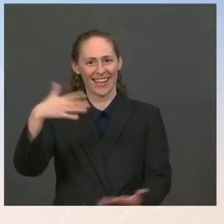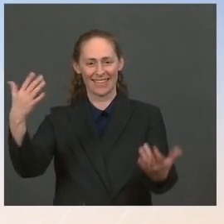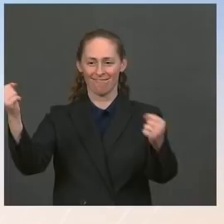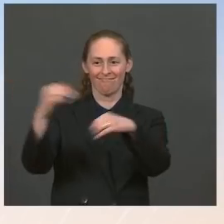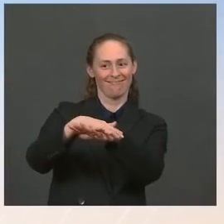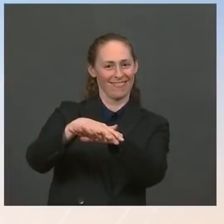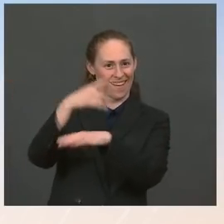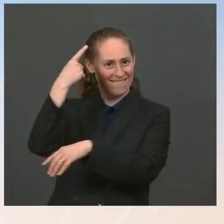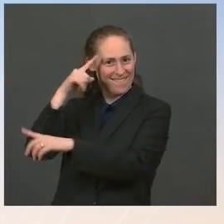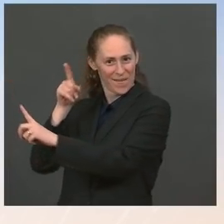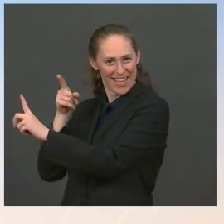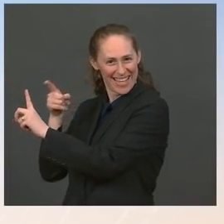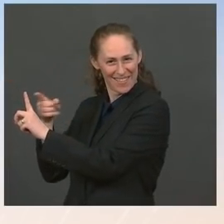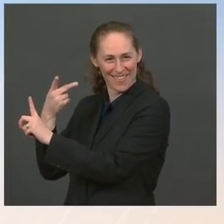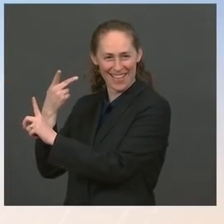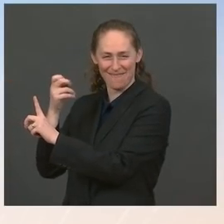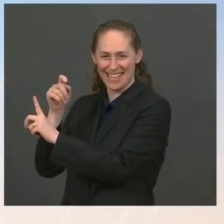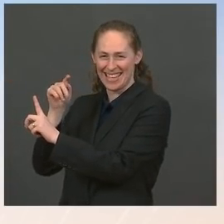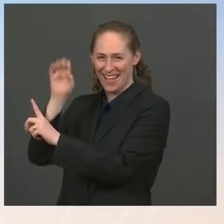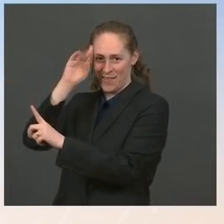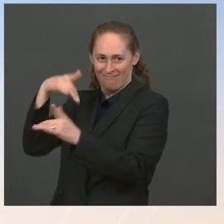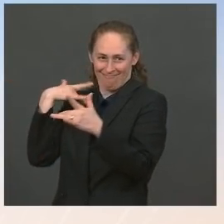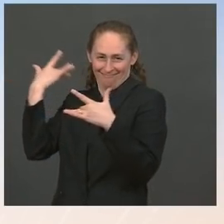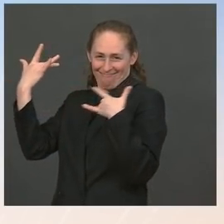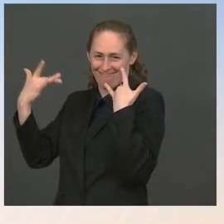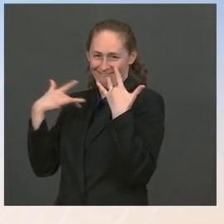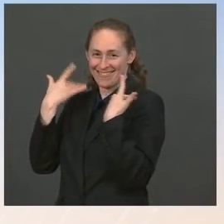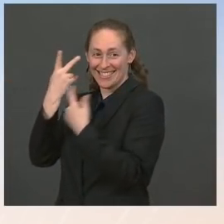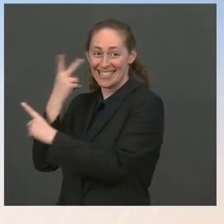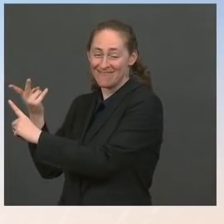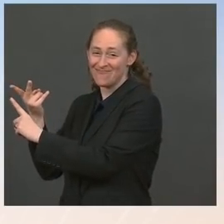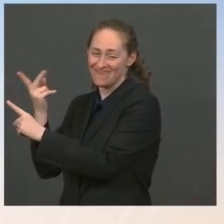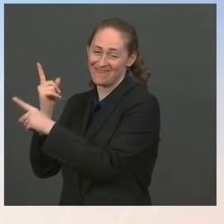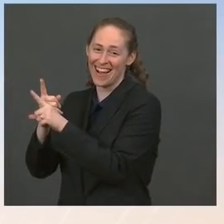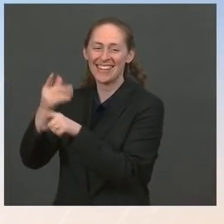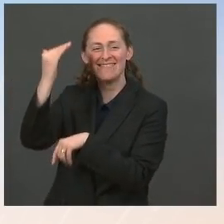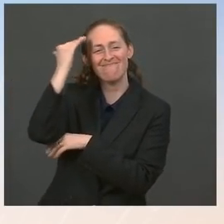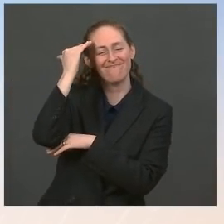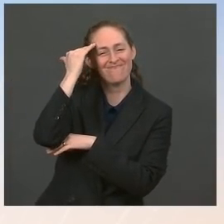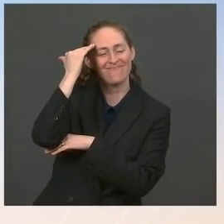"Secretary Mayor Pete." All right, good afternoon, everyone. Good to see everybody.